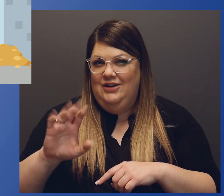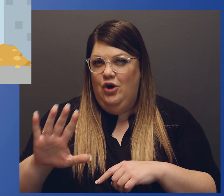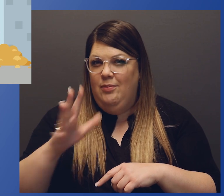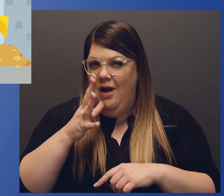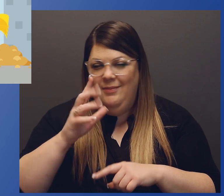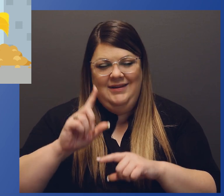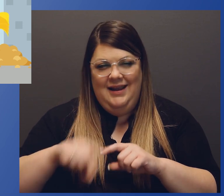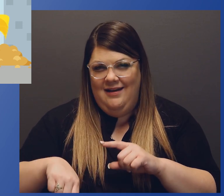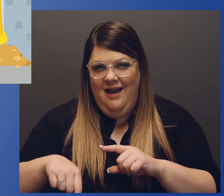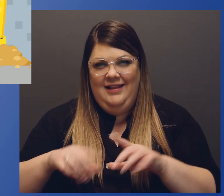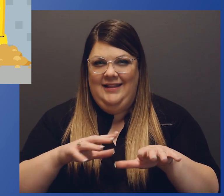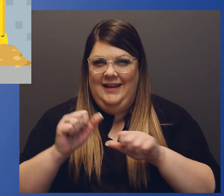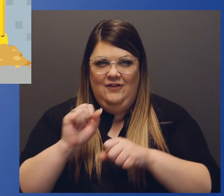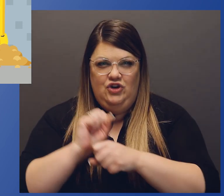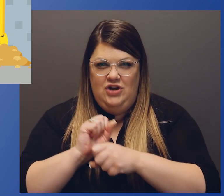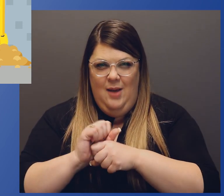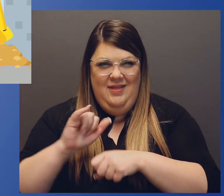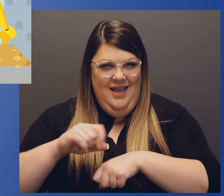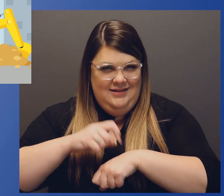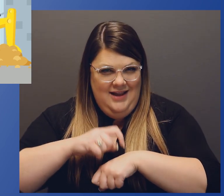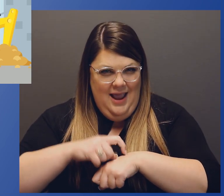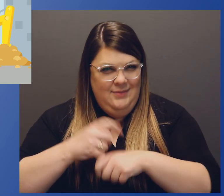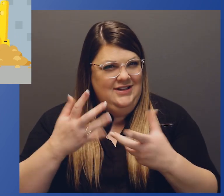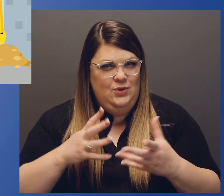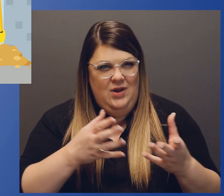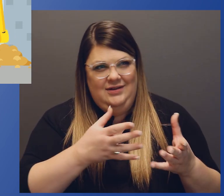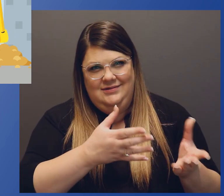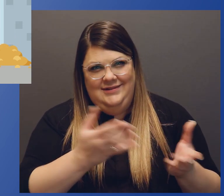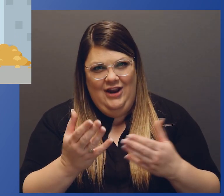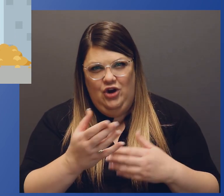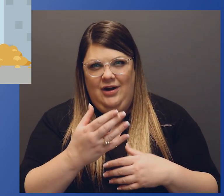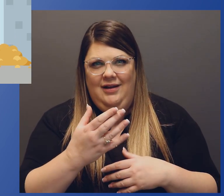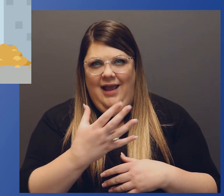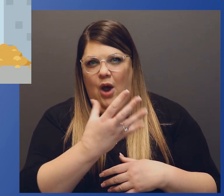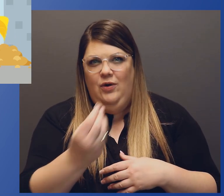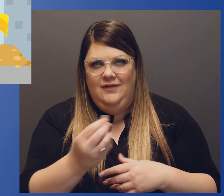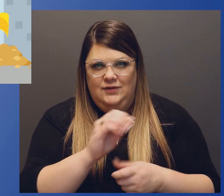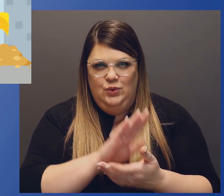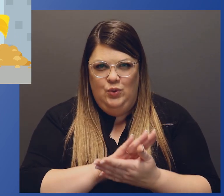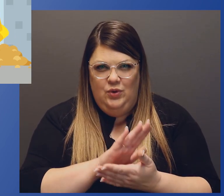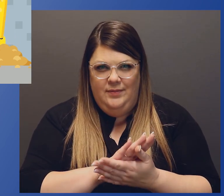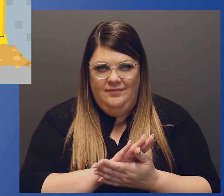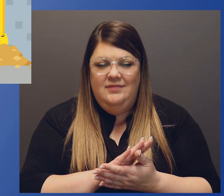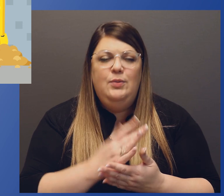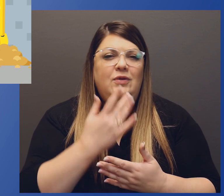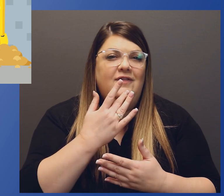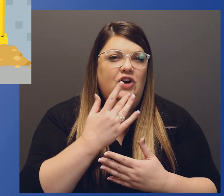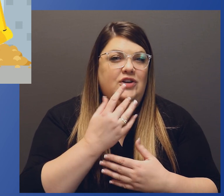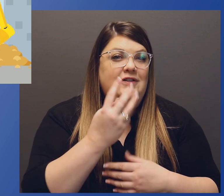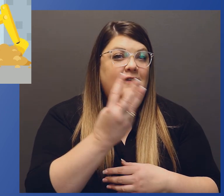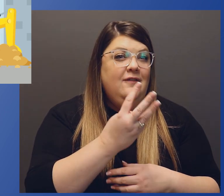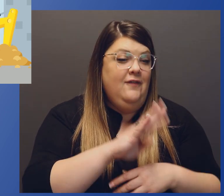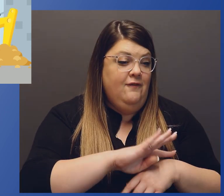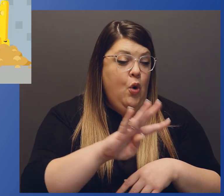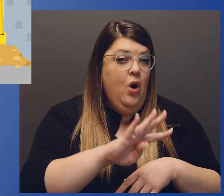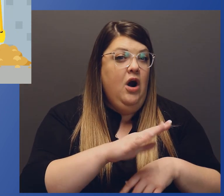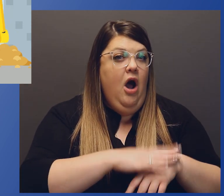The mom wants this provider to perform the service at 4:00 p.m. on Tuesday. However, Susie needs speech therapy.